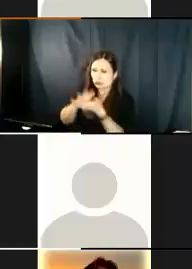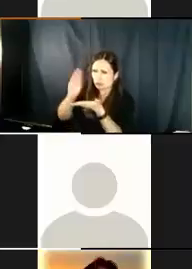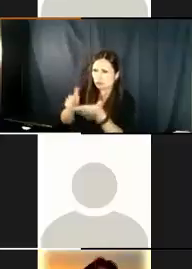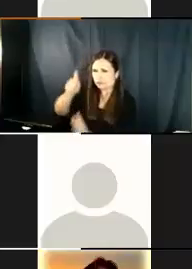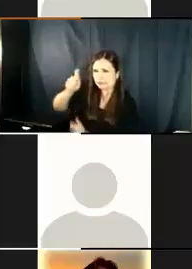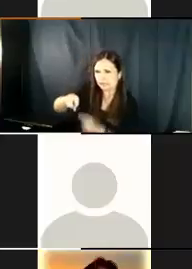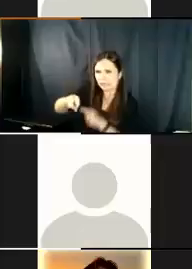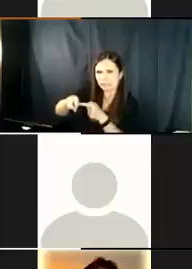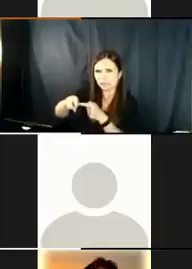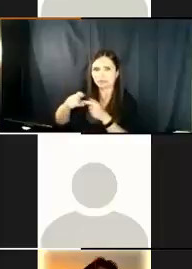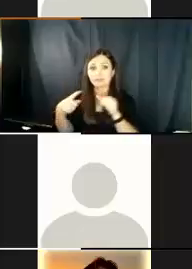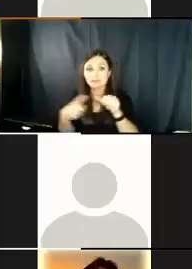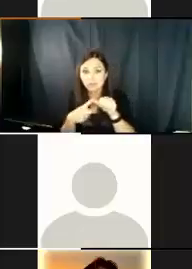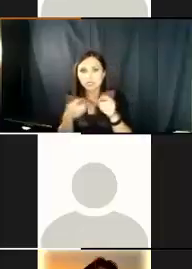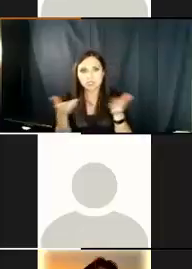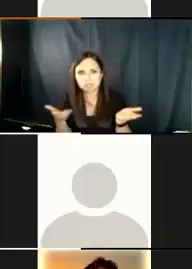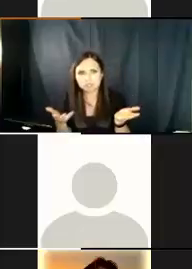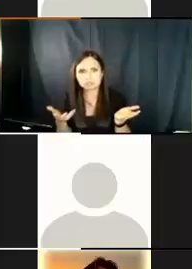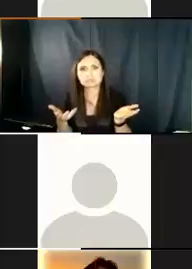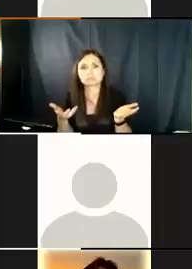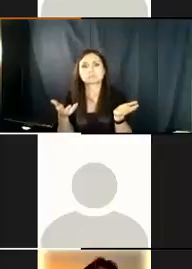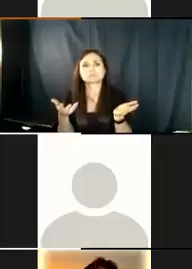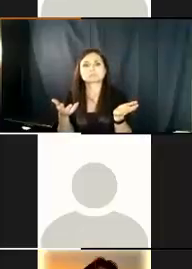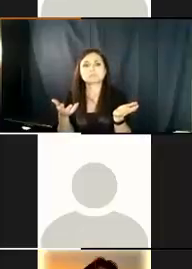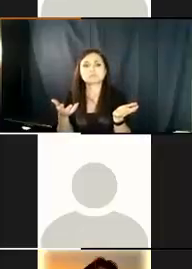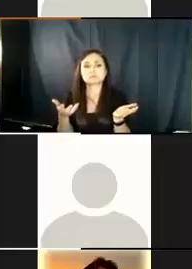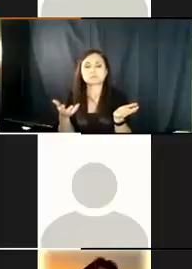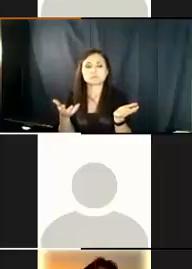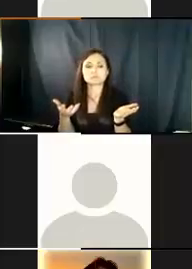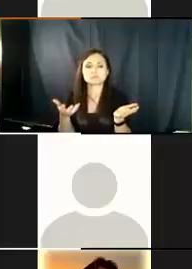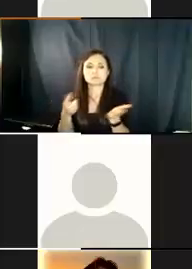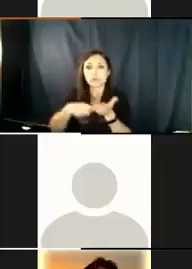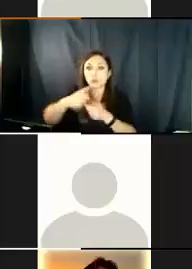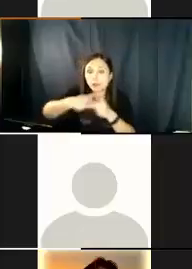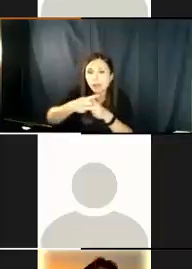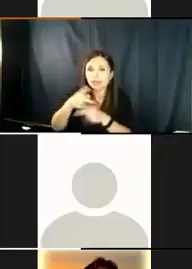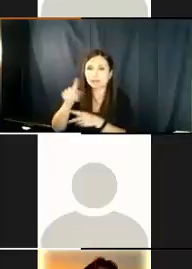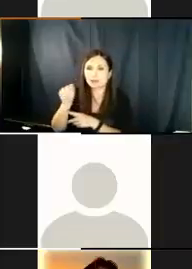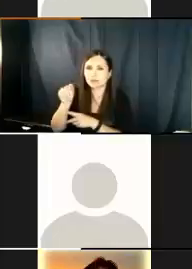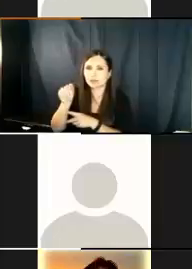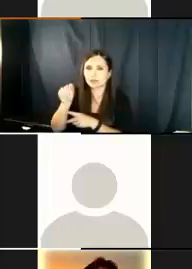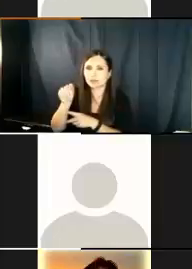The first thing is what kind of tools do we have available?